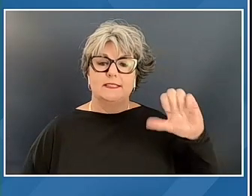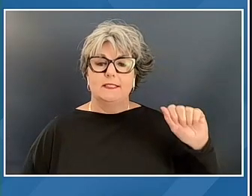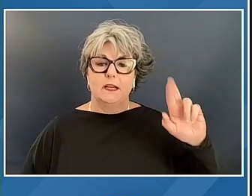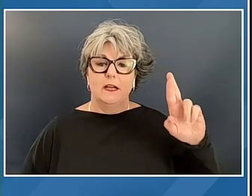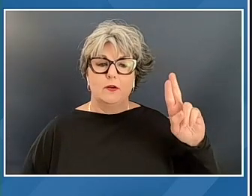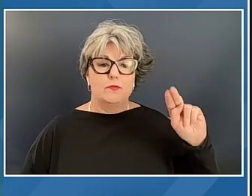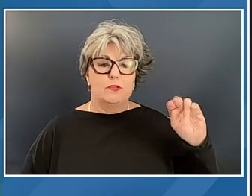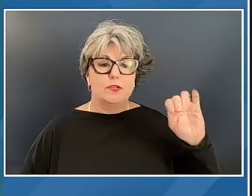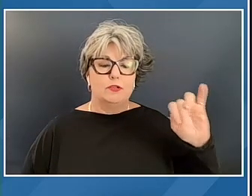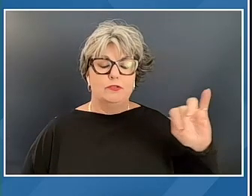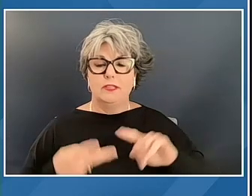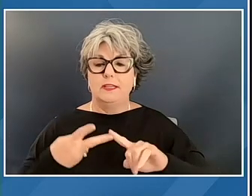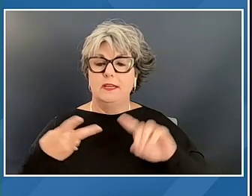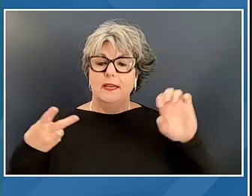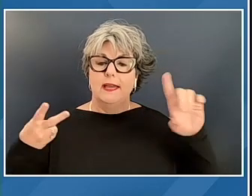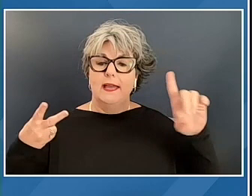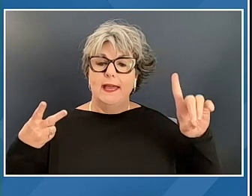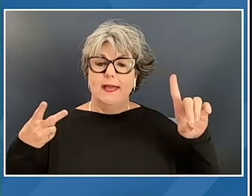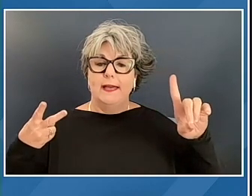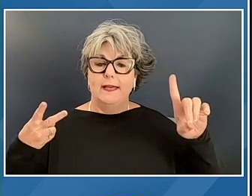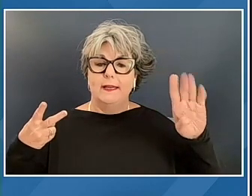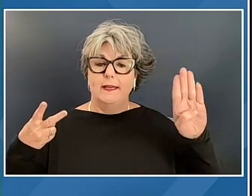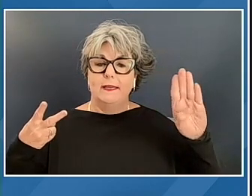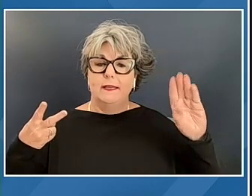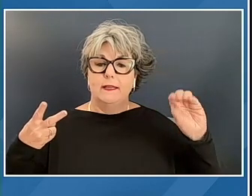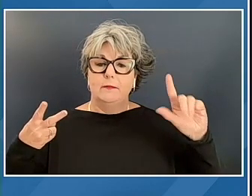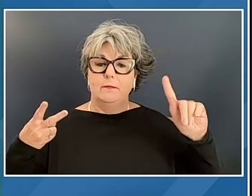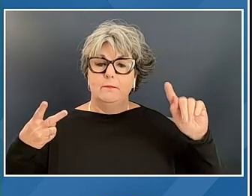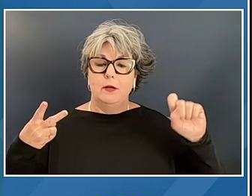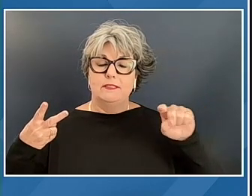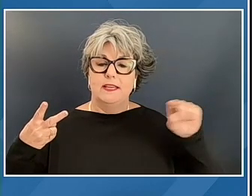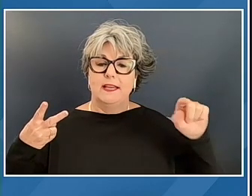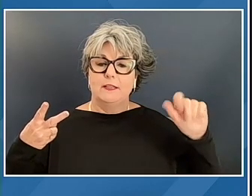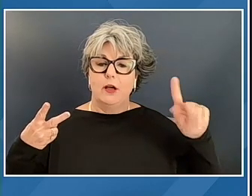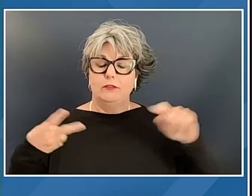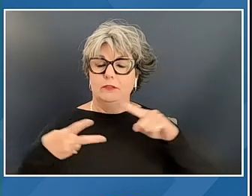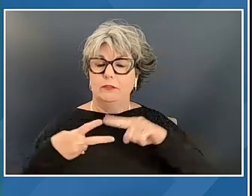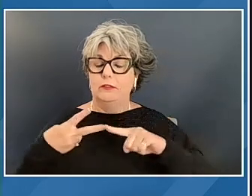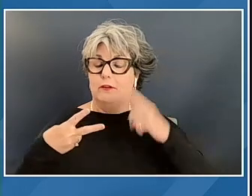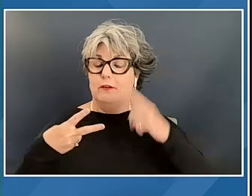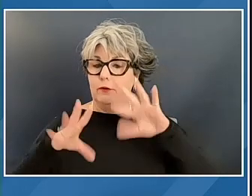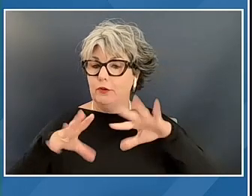as alternate for the Consumer Advocacy Group. May I see your thumbs, please?